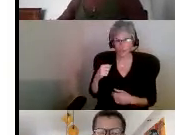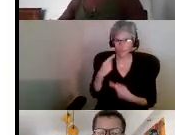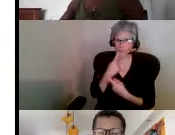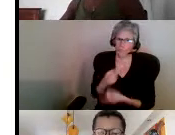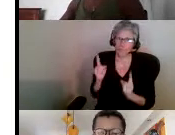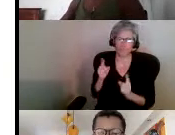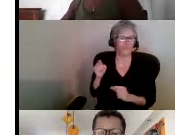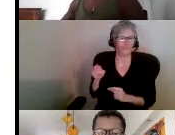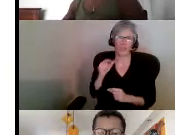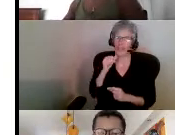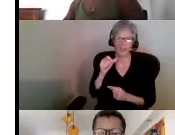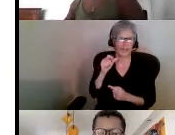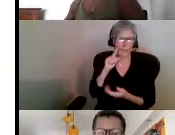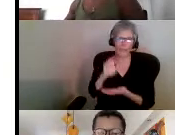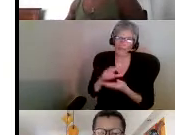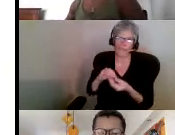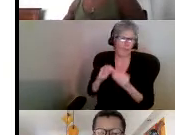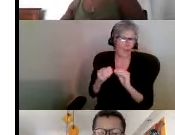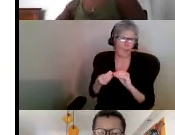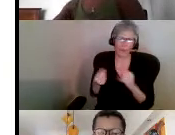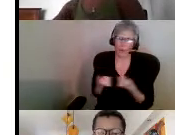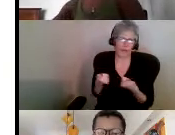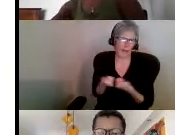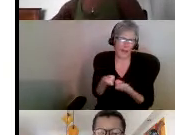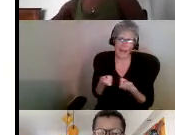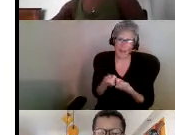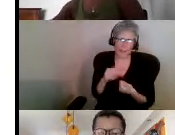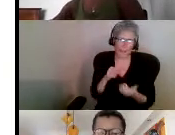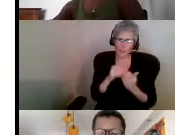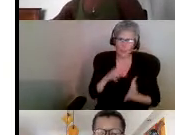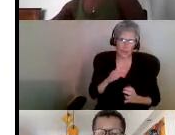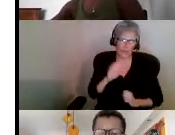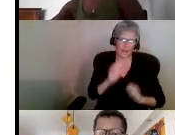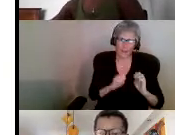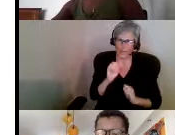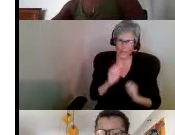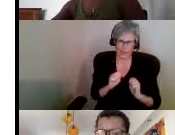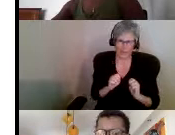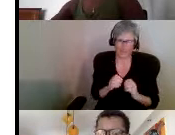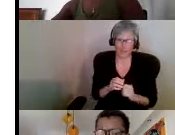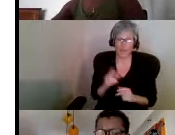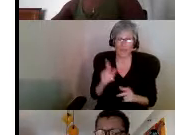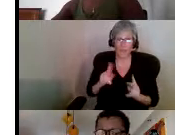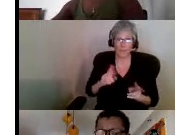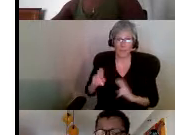the number games of student evaluations that when people come up for tenure she doesn't want to see